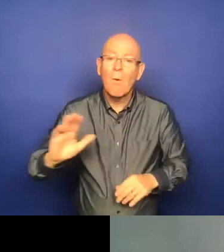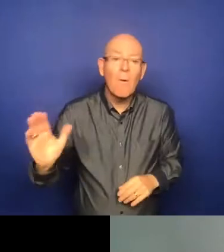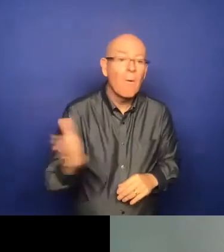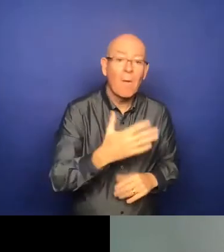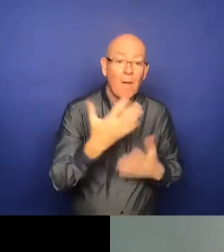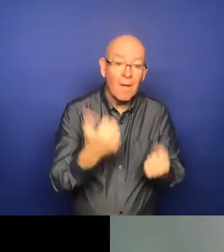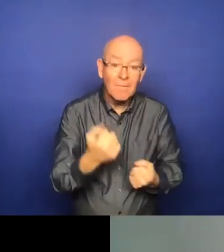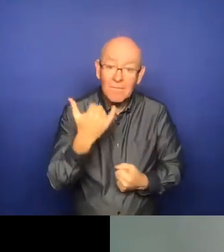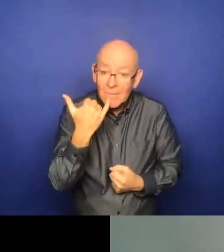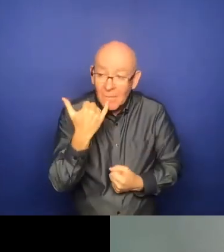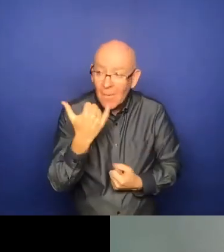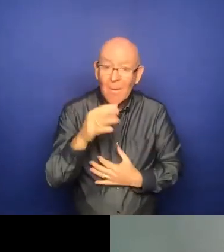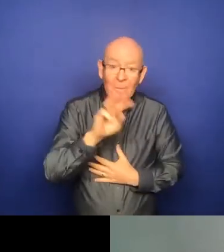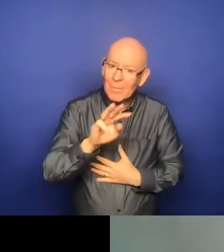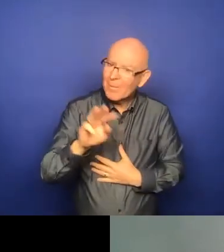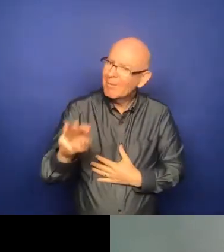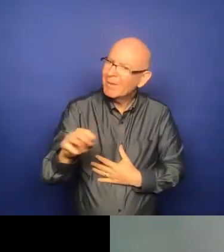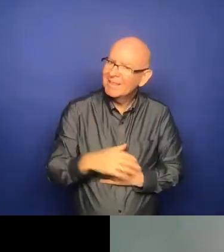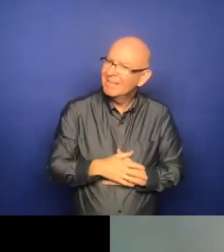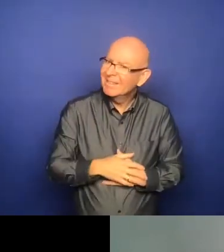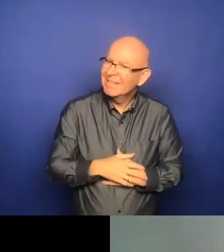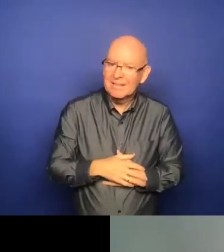And we know that in some countries, people with disabilities have less